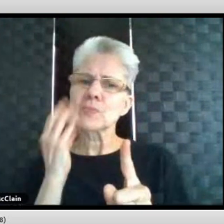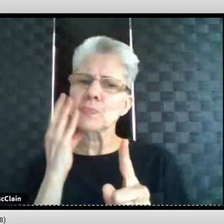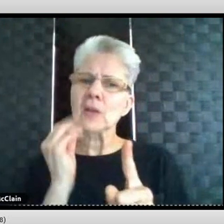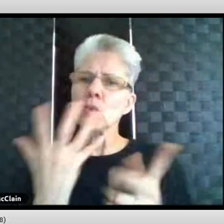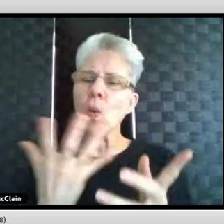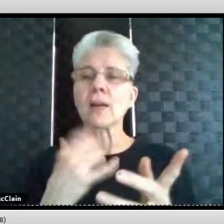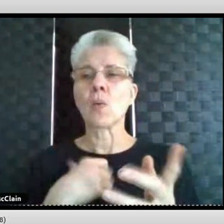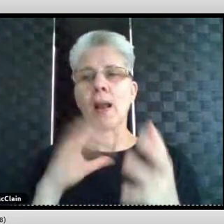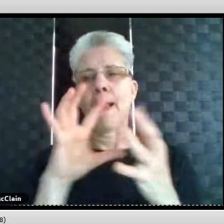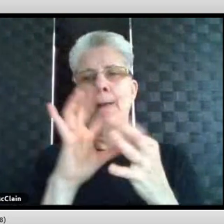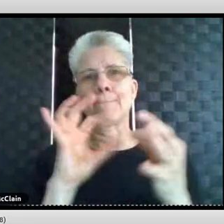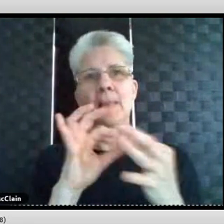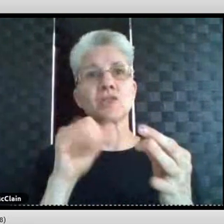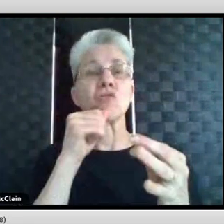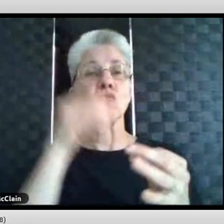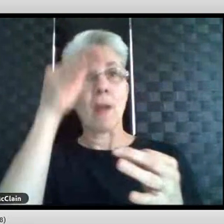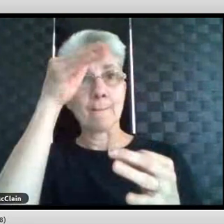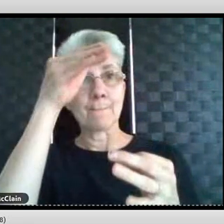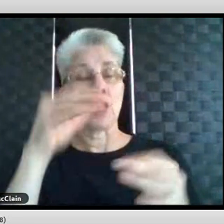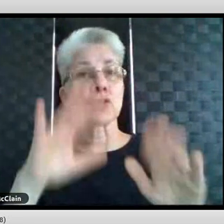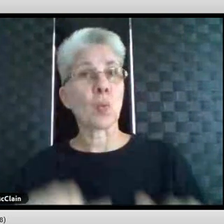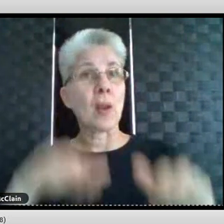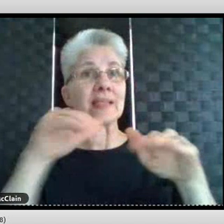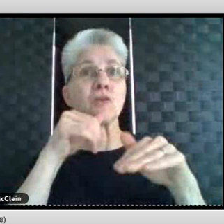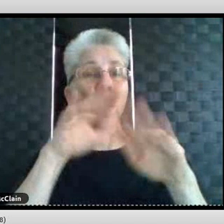When I mentioned the grandparents that are raising their grandkids,